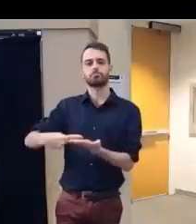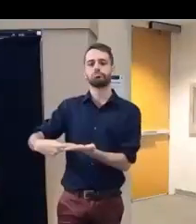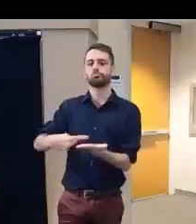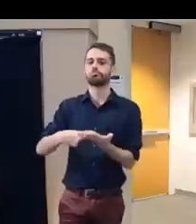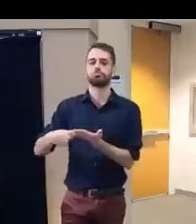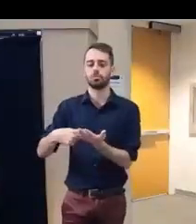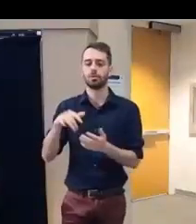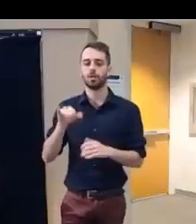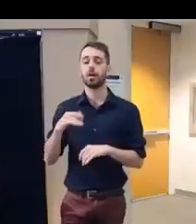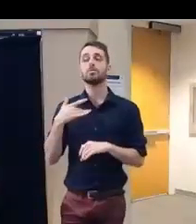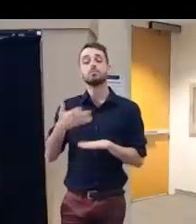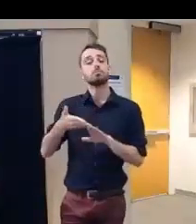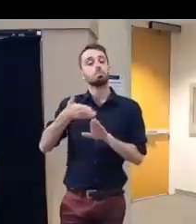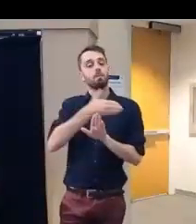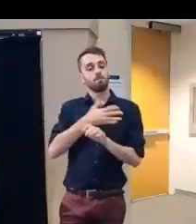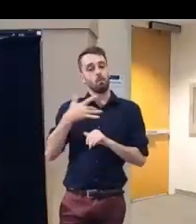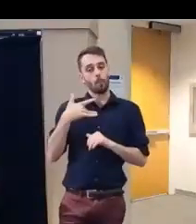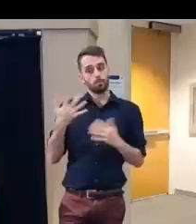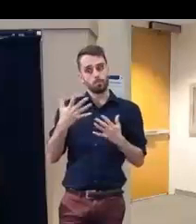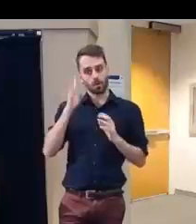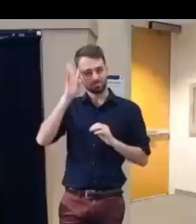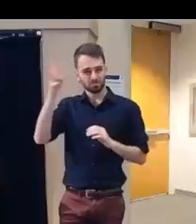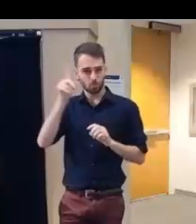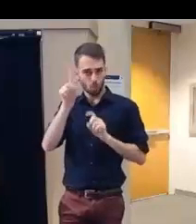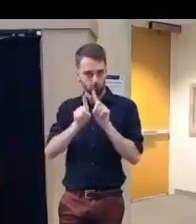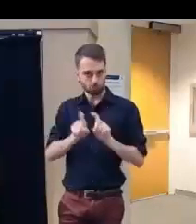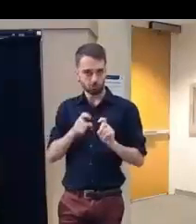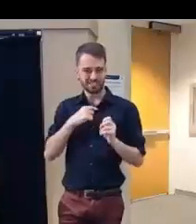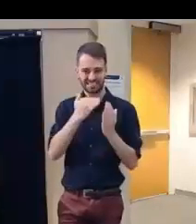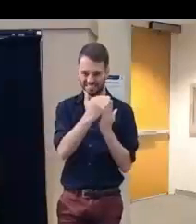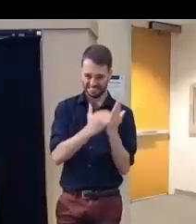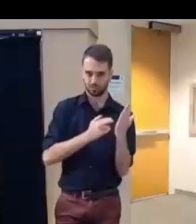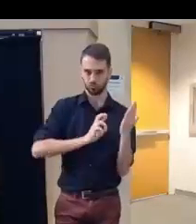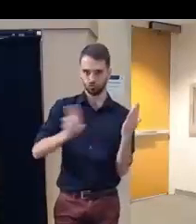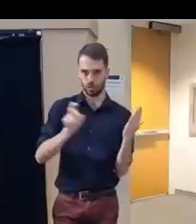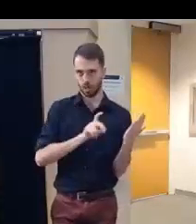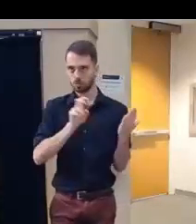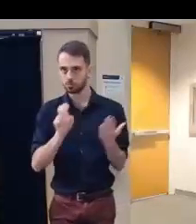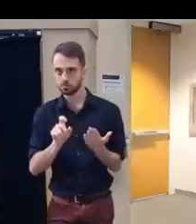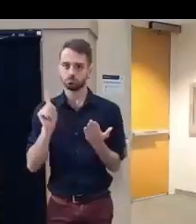before the meeting but certainly we let people freestyle too and really share whatever sort of